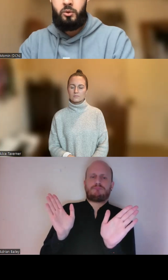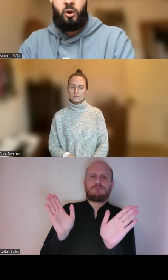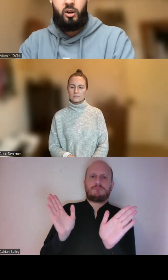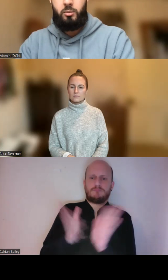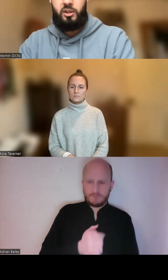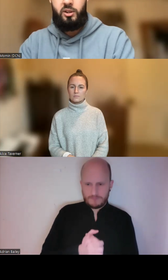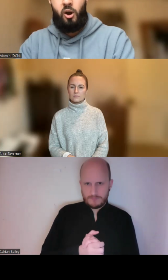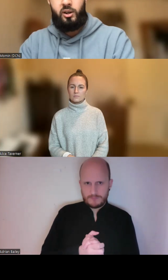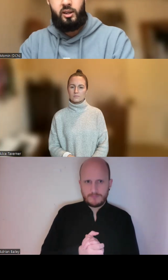You're not going to be targeting